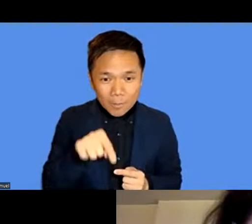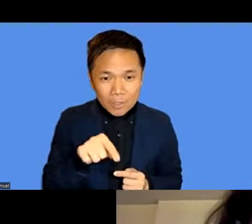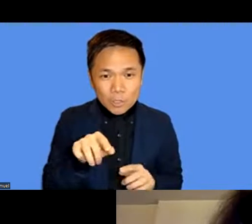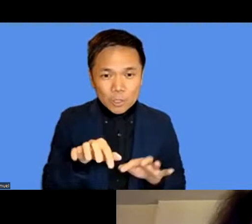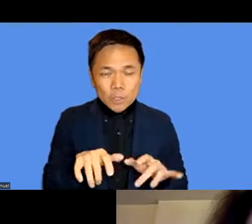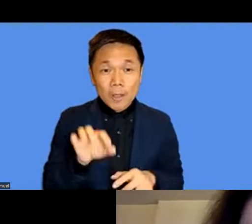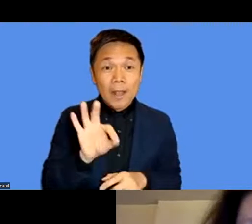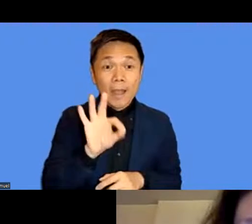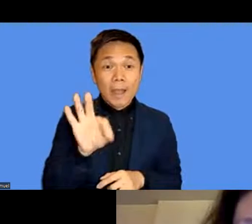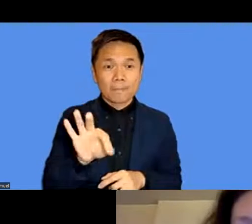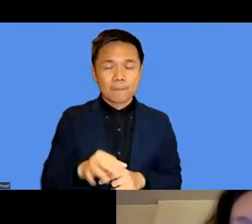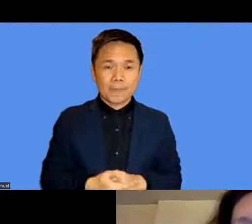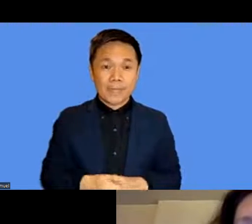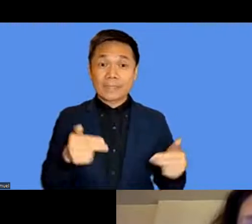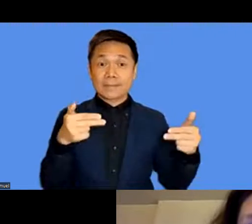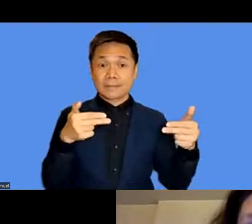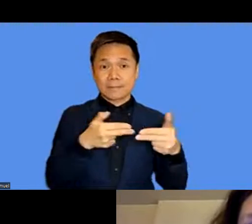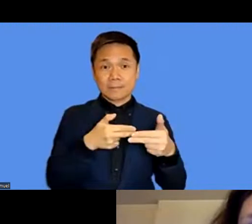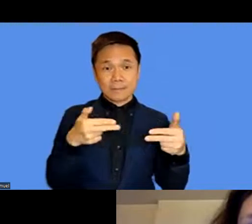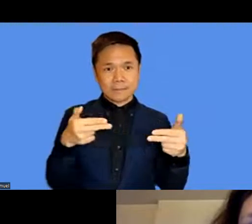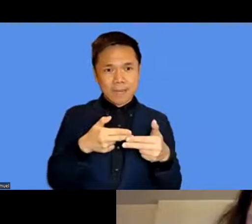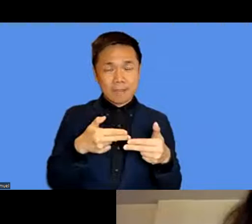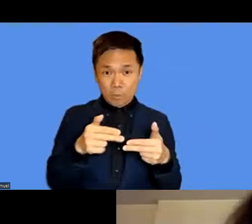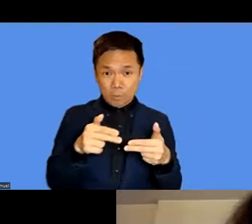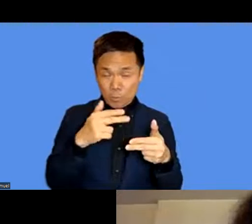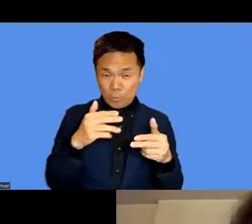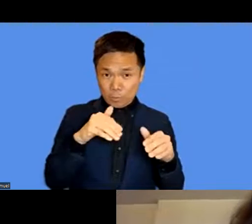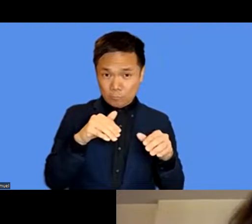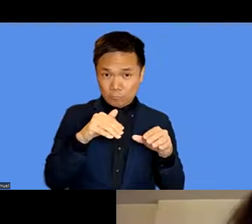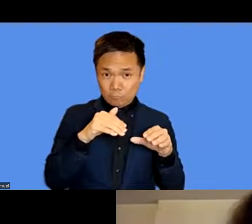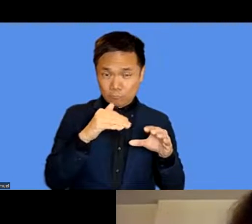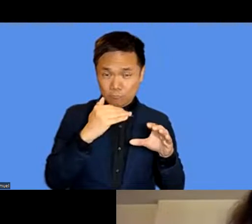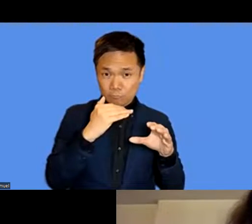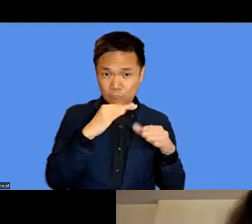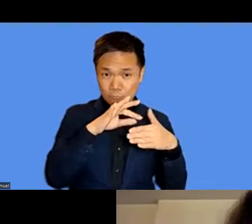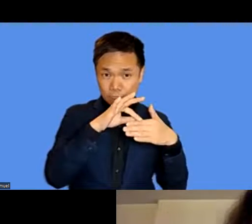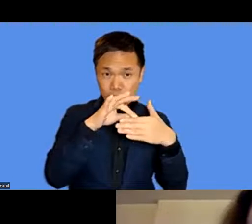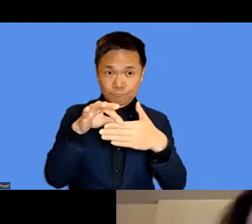The slides, yes, the slides will the slides be made available? Yes.